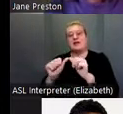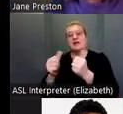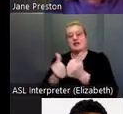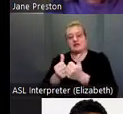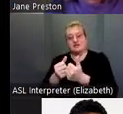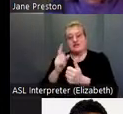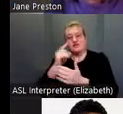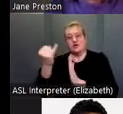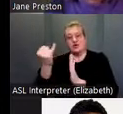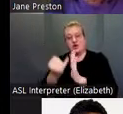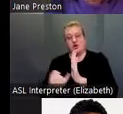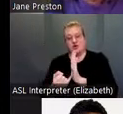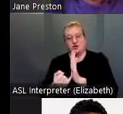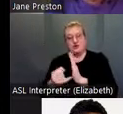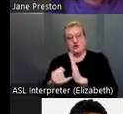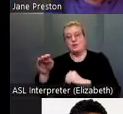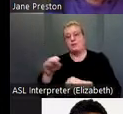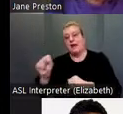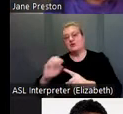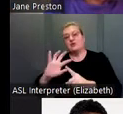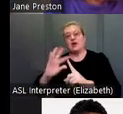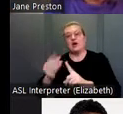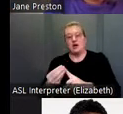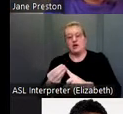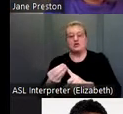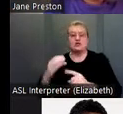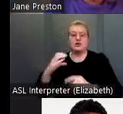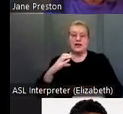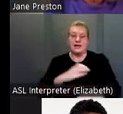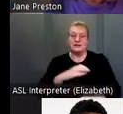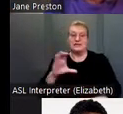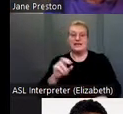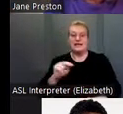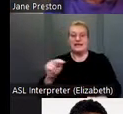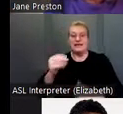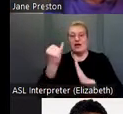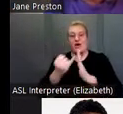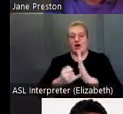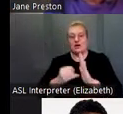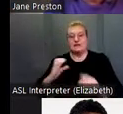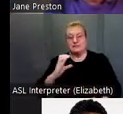the Massachusetts Cultural Council, Connecticut Arts Commission, Maine Arts Commission,